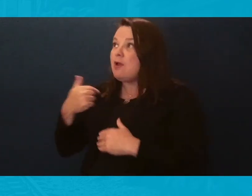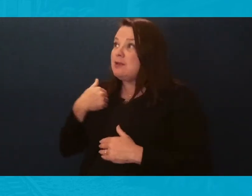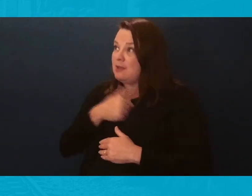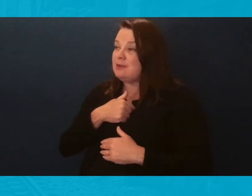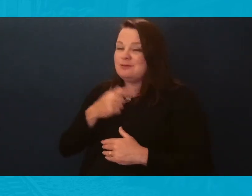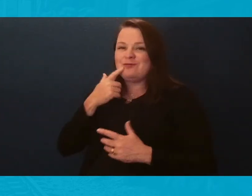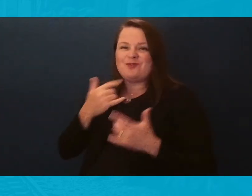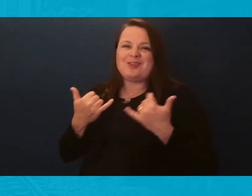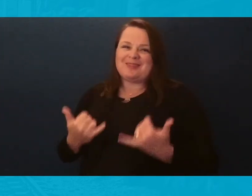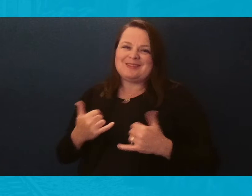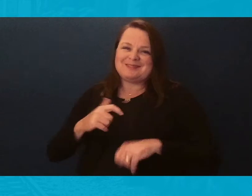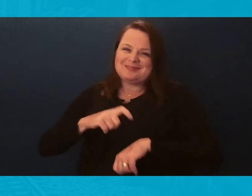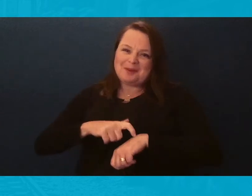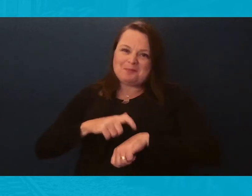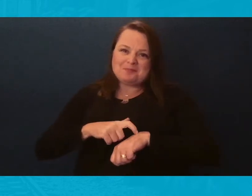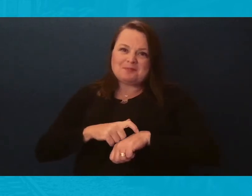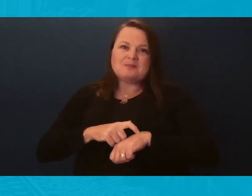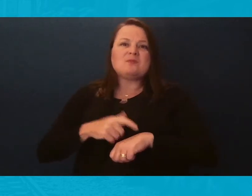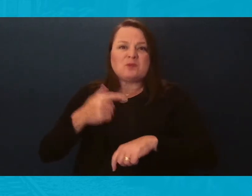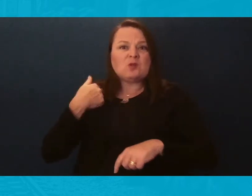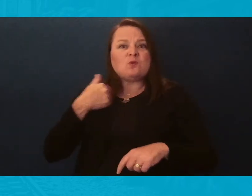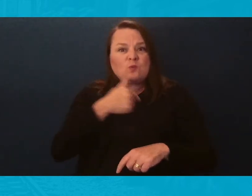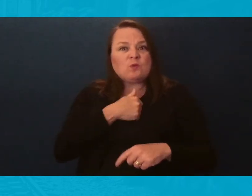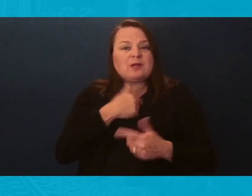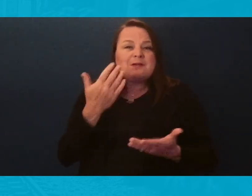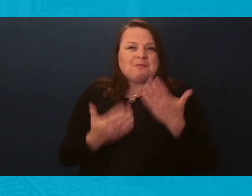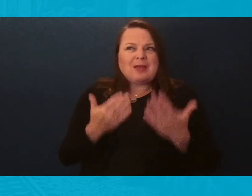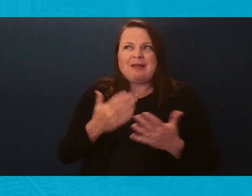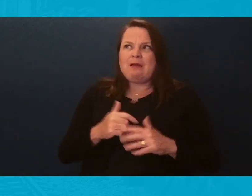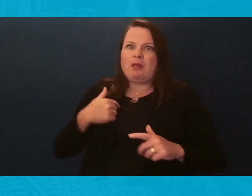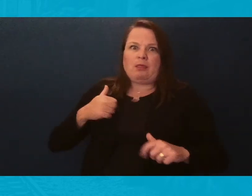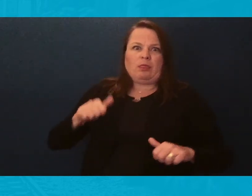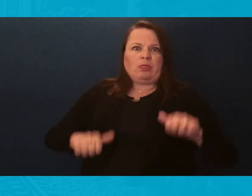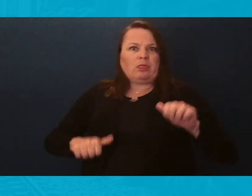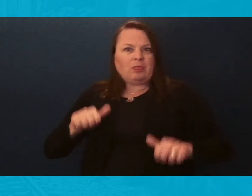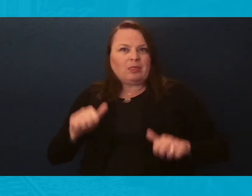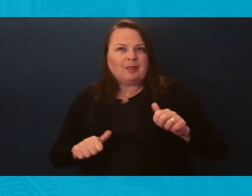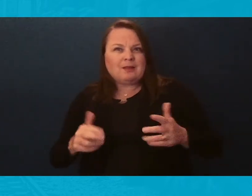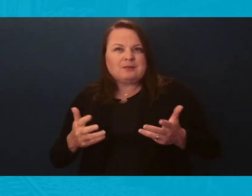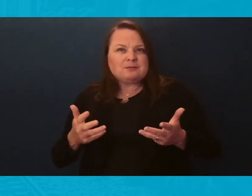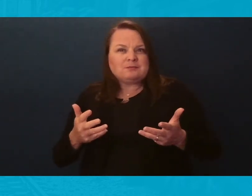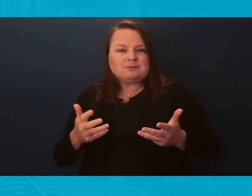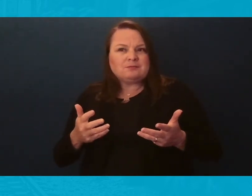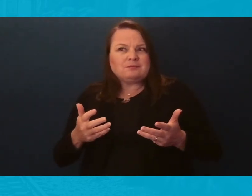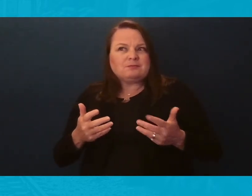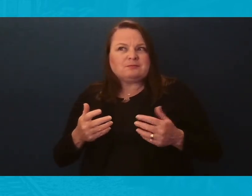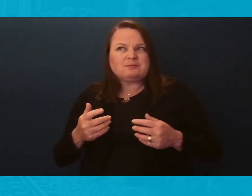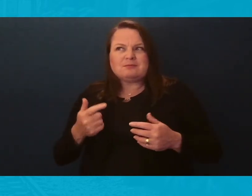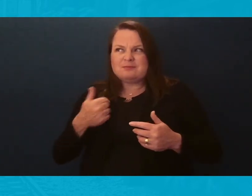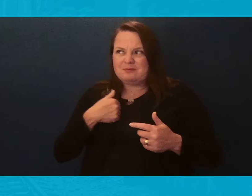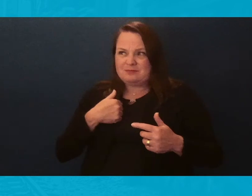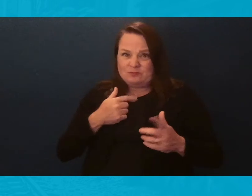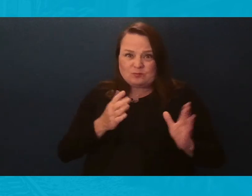that we know he has called for this season, for this time, as much as we may question, I may question,